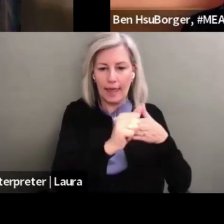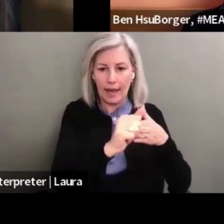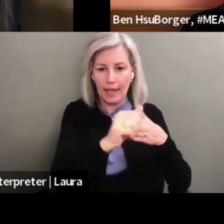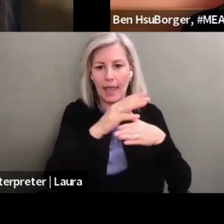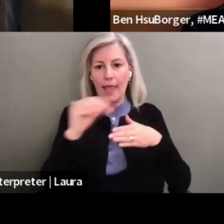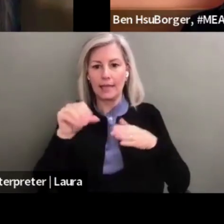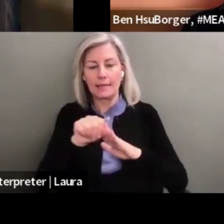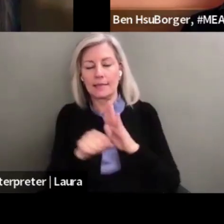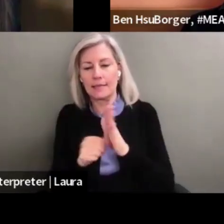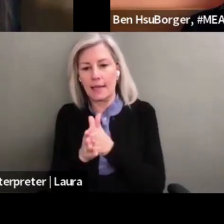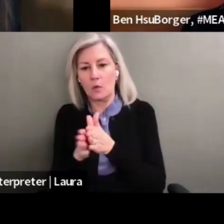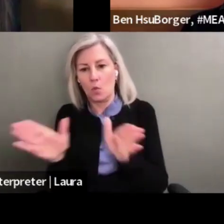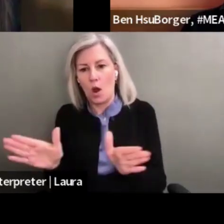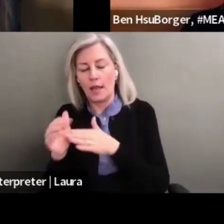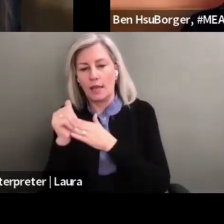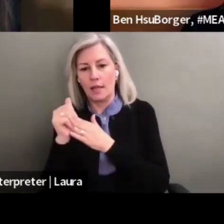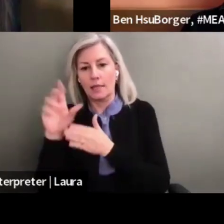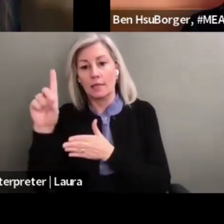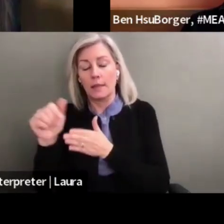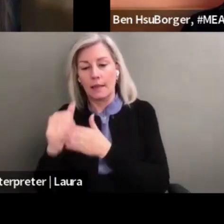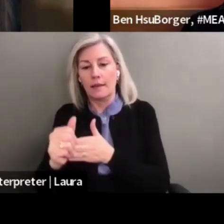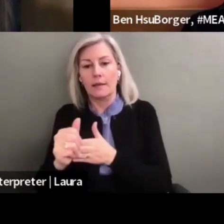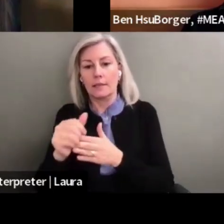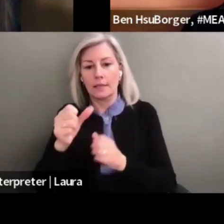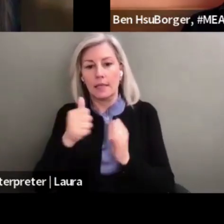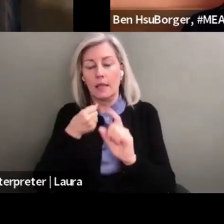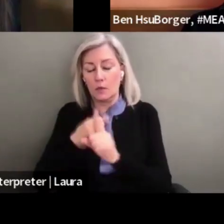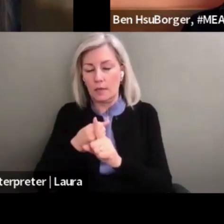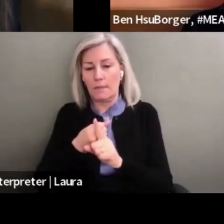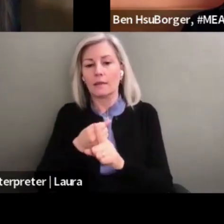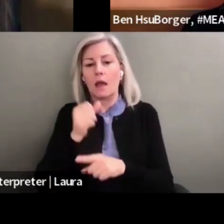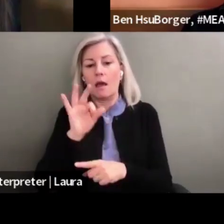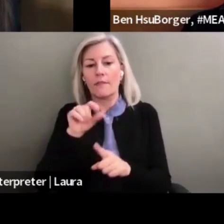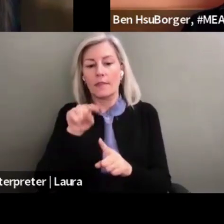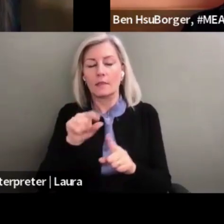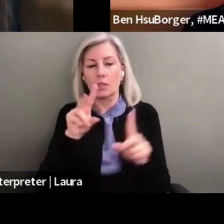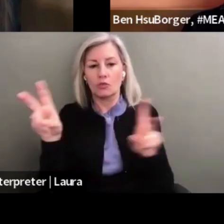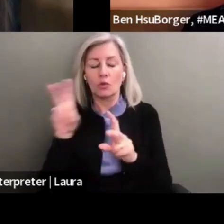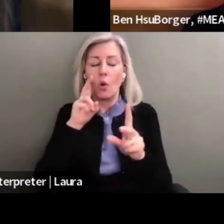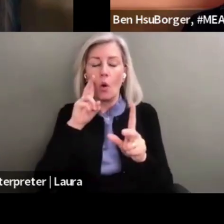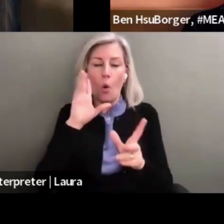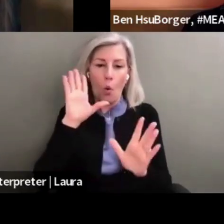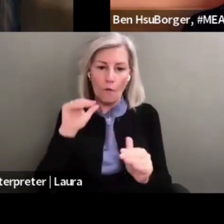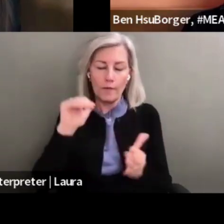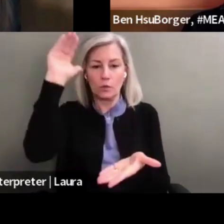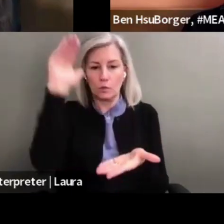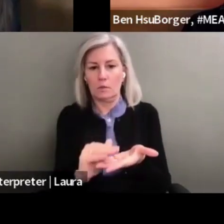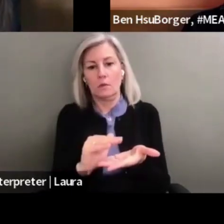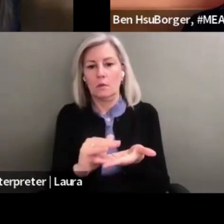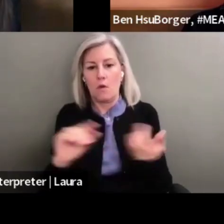and are really uniquely positioned to provide both that local disability led and statewide disability led voice to the impact of this issue